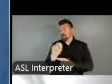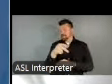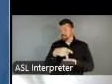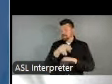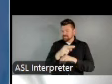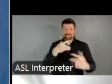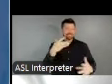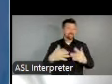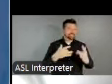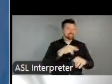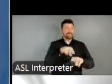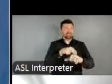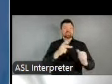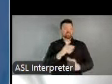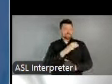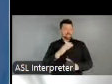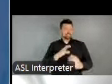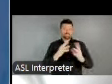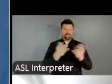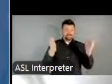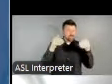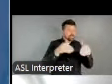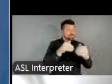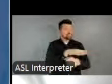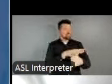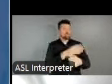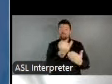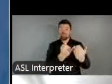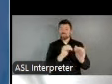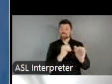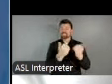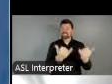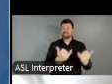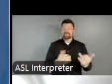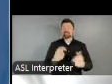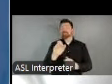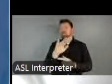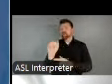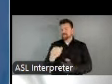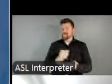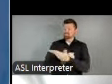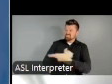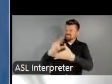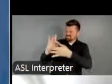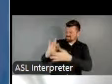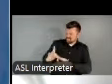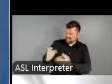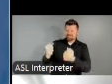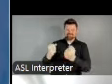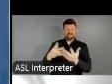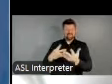focused on local arts agencies today. Maria shared a number of highlights within the local arts